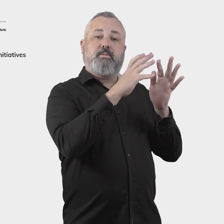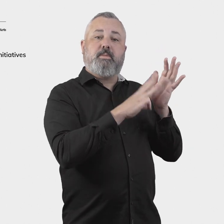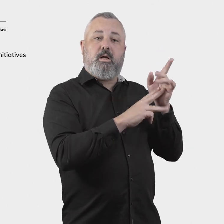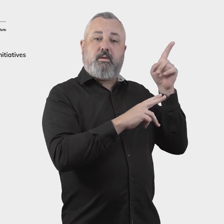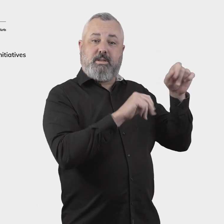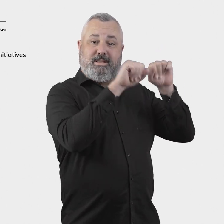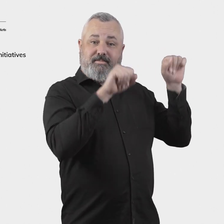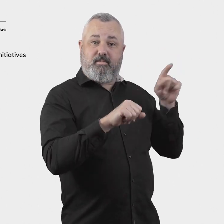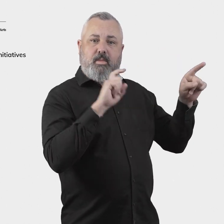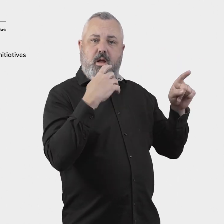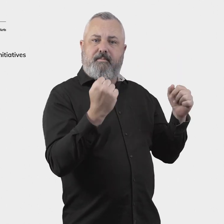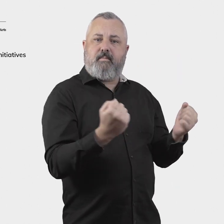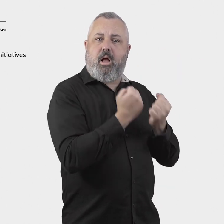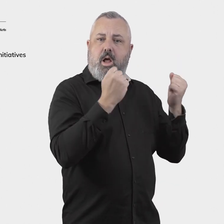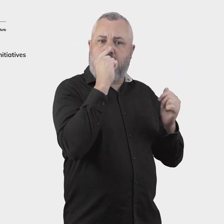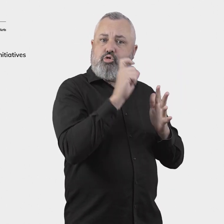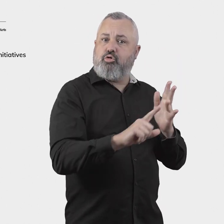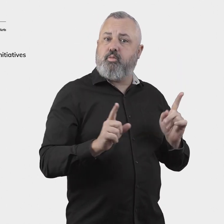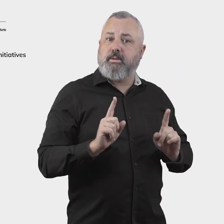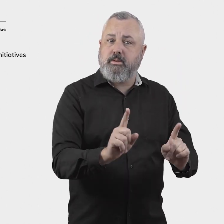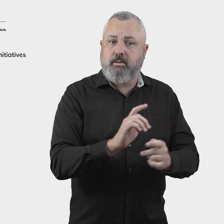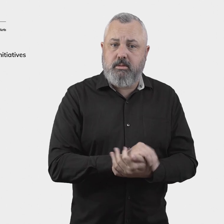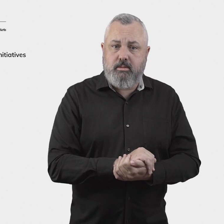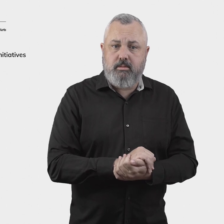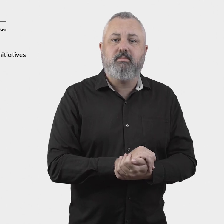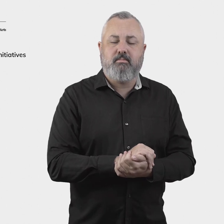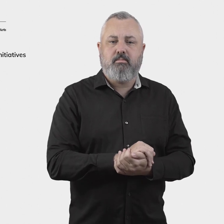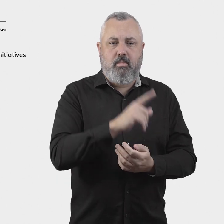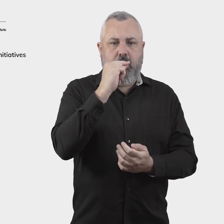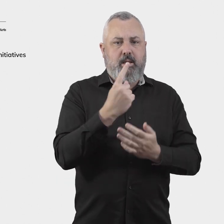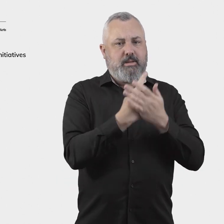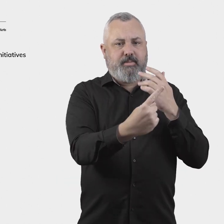Airservices Australia, as part of the Aviation Industry Ombuds Scheme.